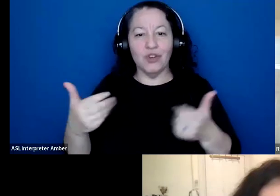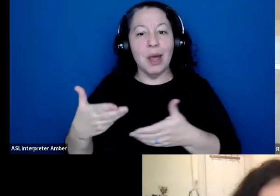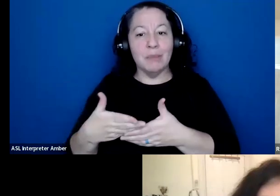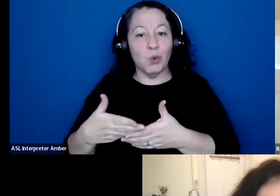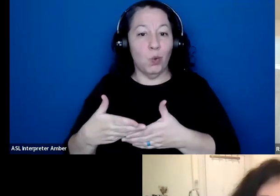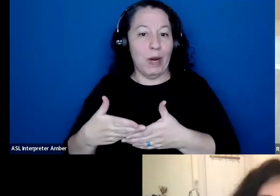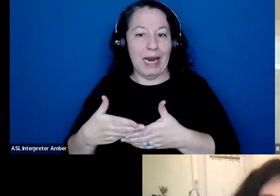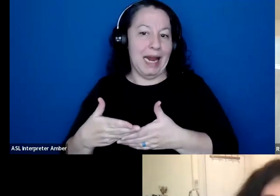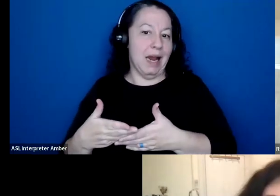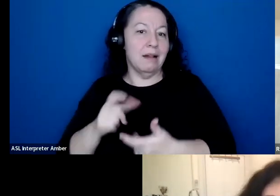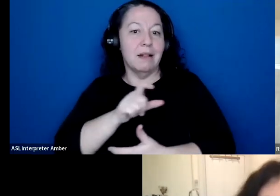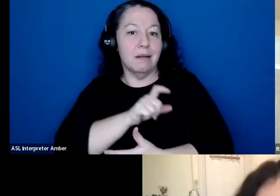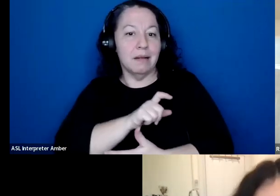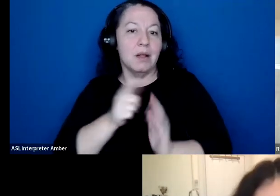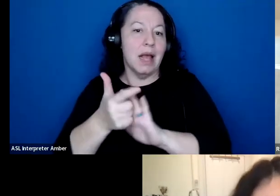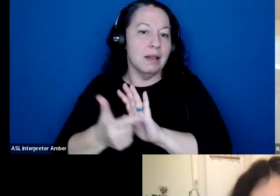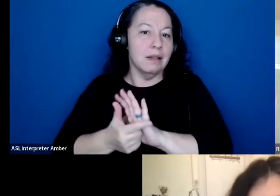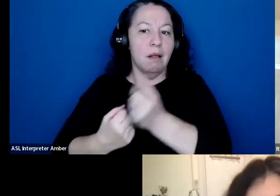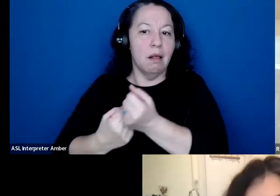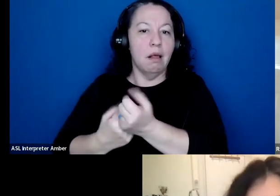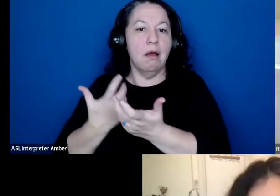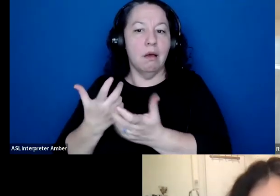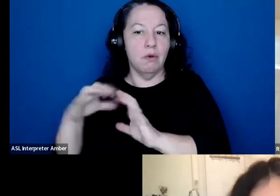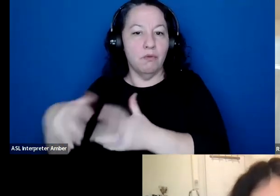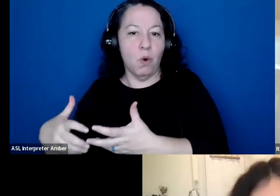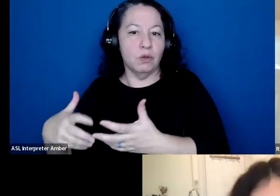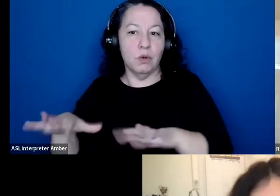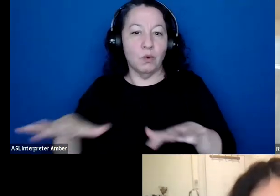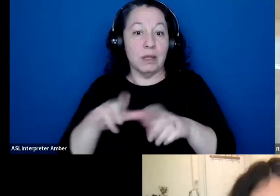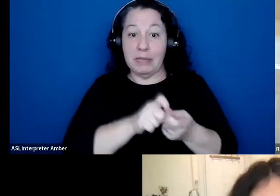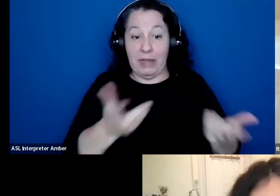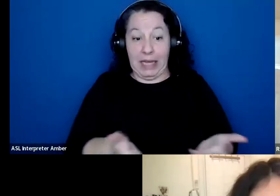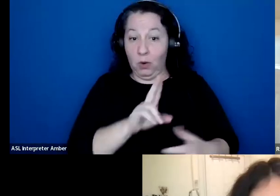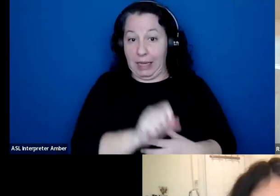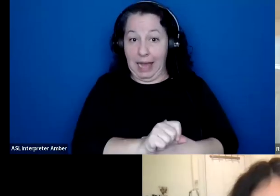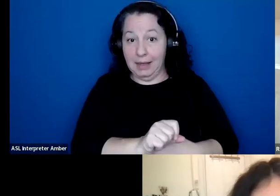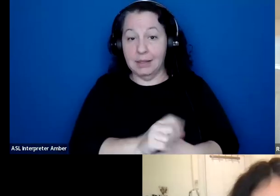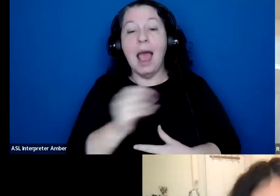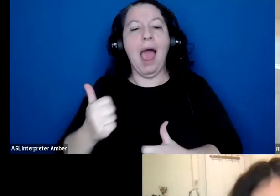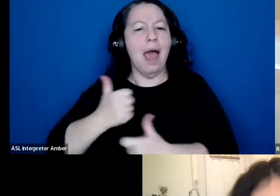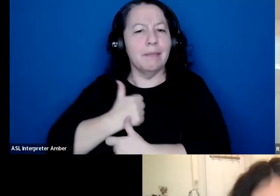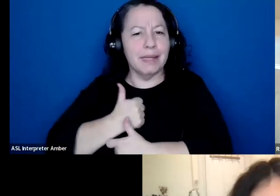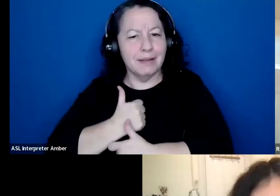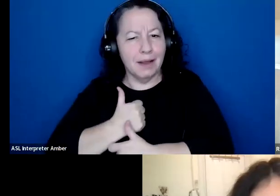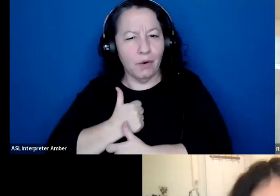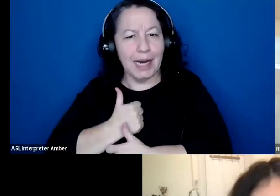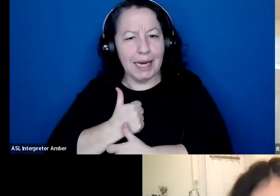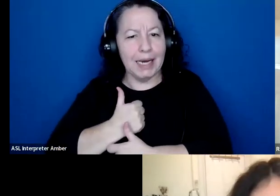that are across the world and specifically here in Turtle Island and the military. You know, it's no coincidences